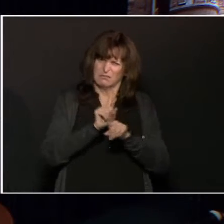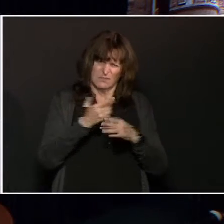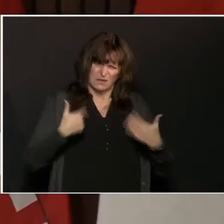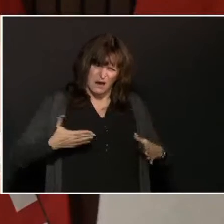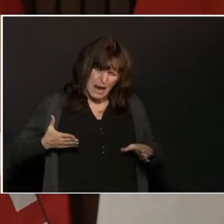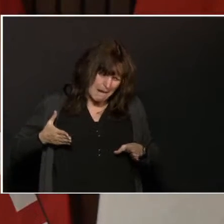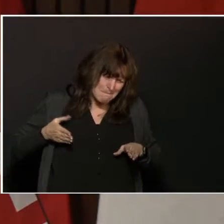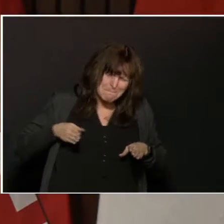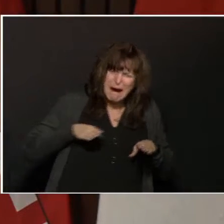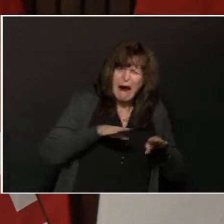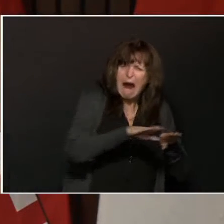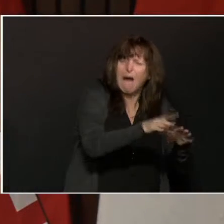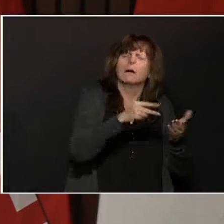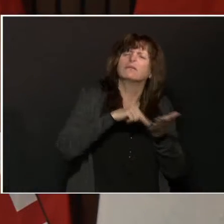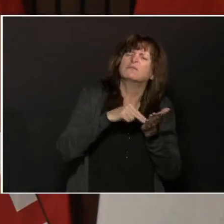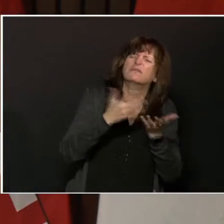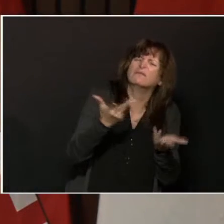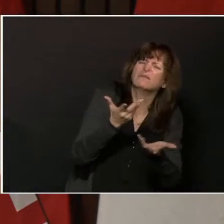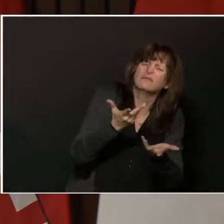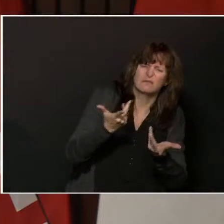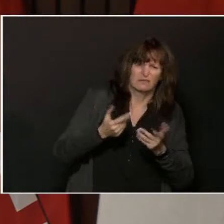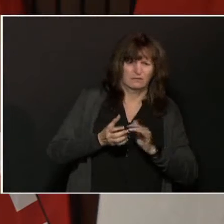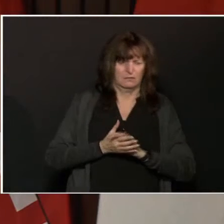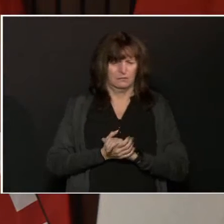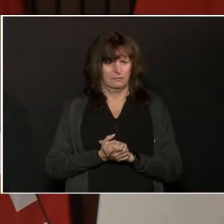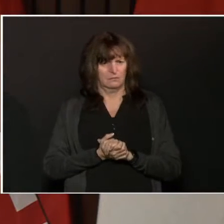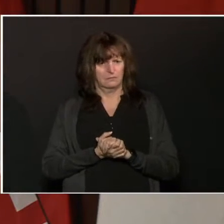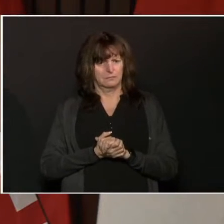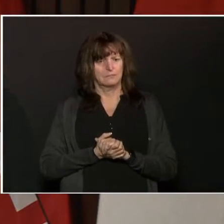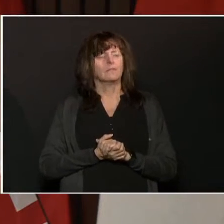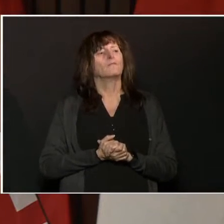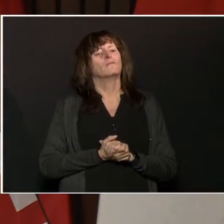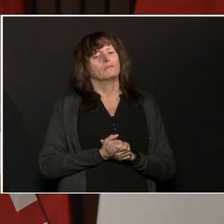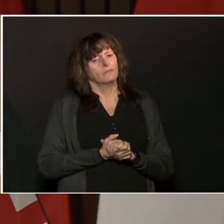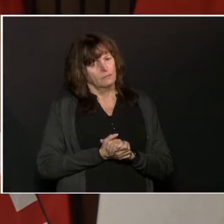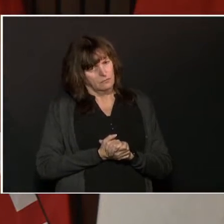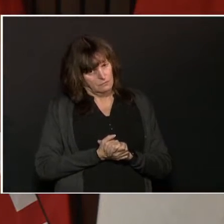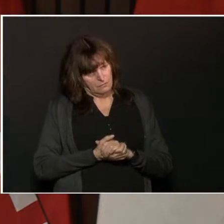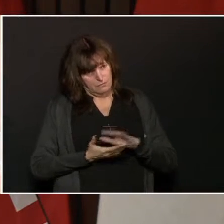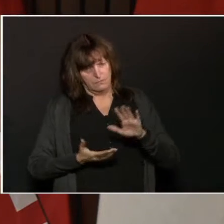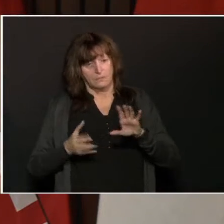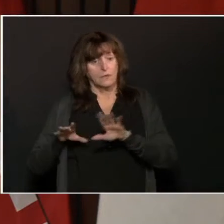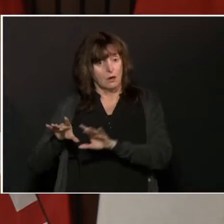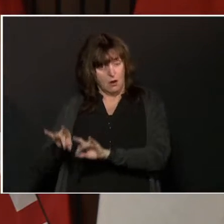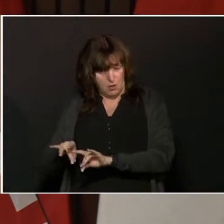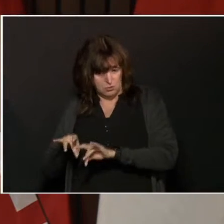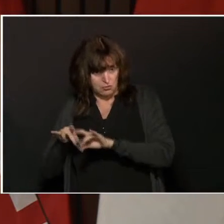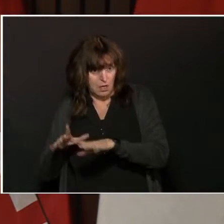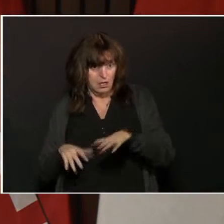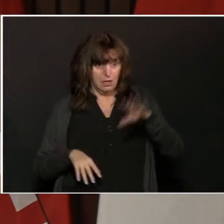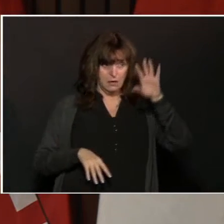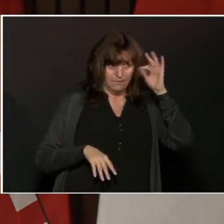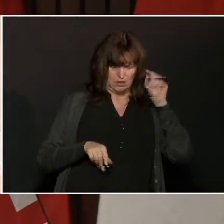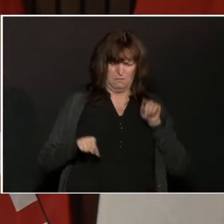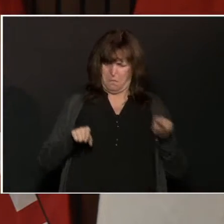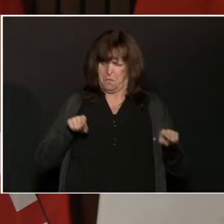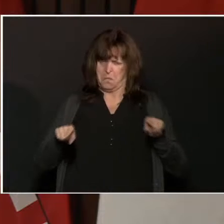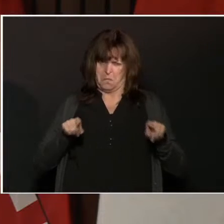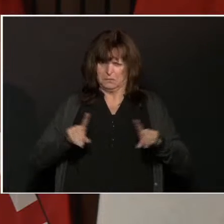CASES PER MILLION PEOPLE A DAY WHAT'S IN PORT CASES PER MILLION PEOPLE A DAY WHAT'S IMPORTANT CASES PER MILLION PEOPLE A DAY WHAT'S CASES PER MILLION PEOPLE A DAY WHAT'S IMPORTANT